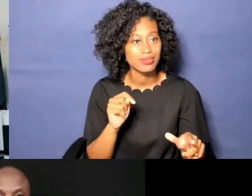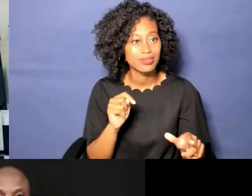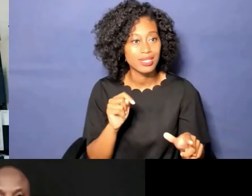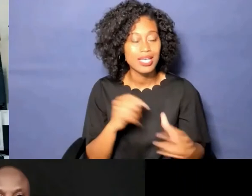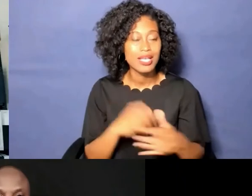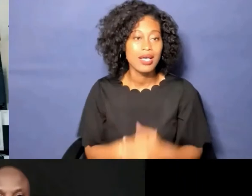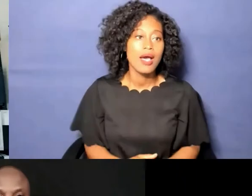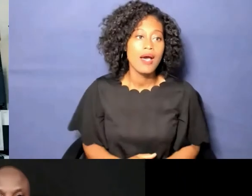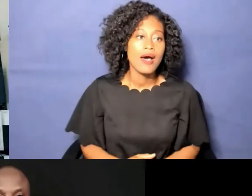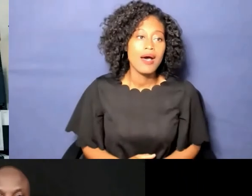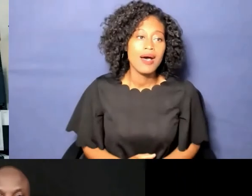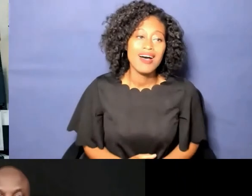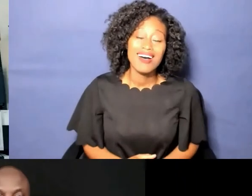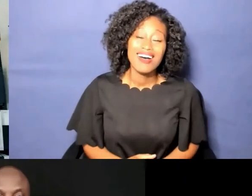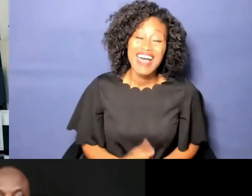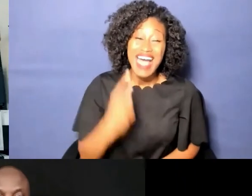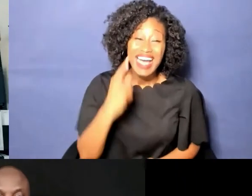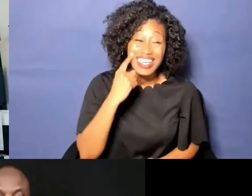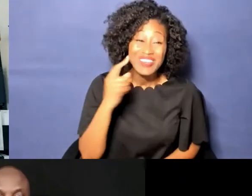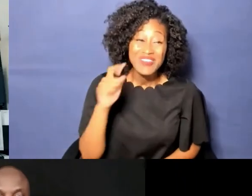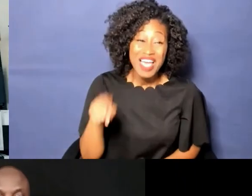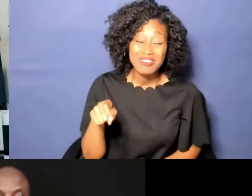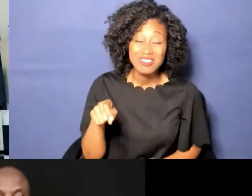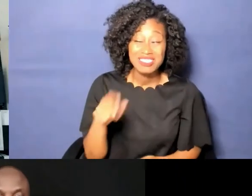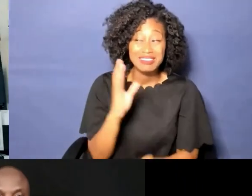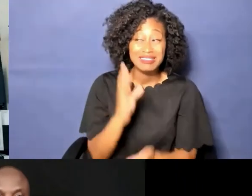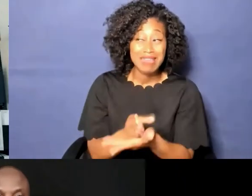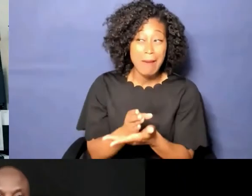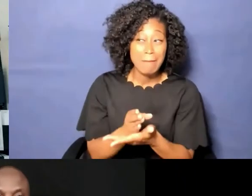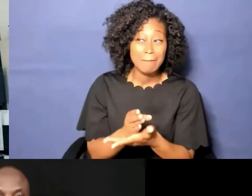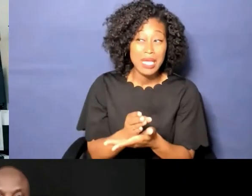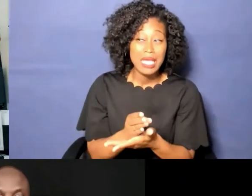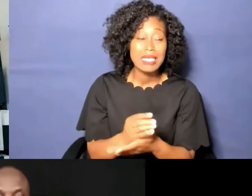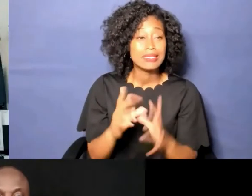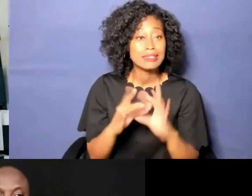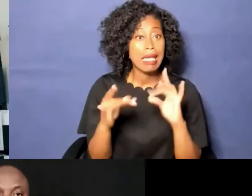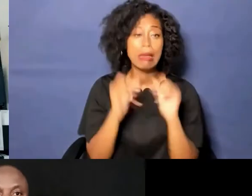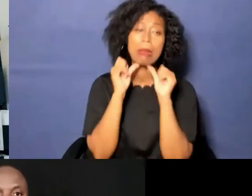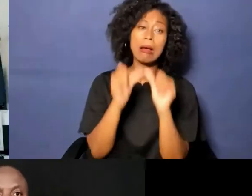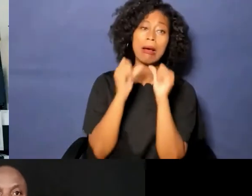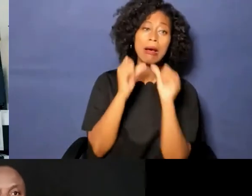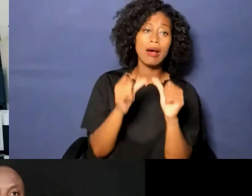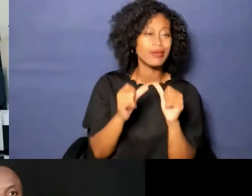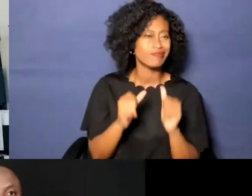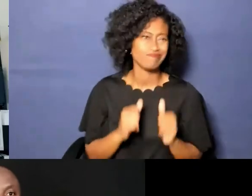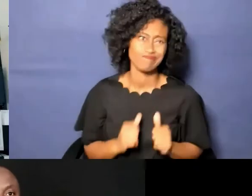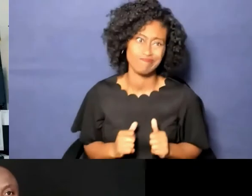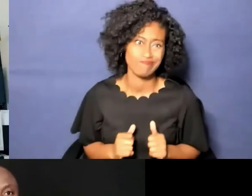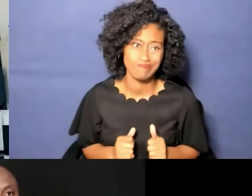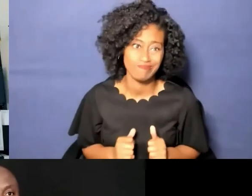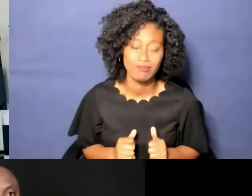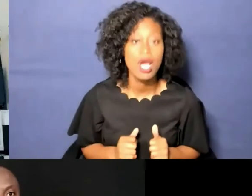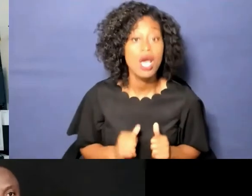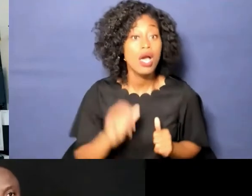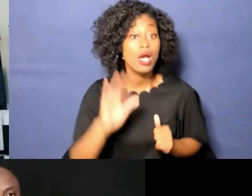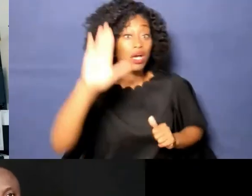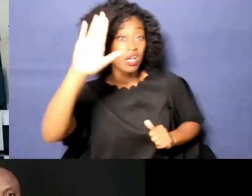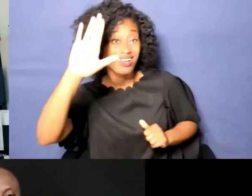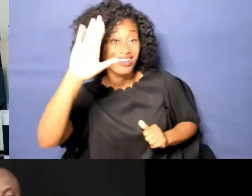I think we got to stop denying the reality here. Actually Sylvia, I jump in here -- I